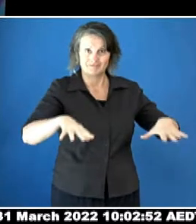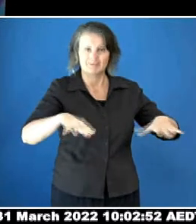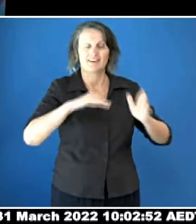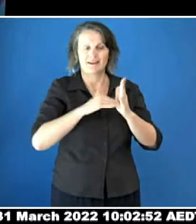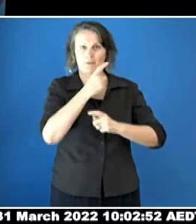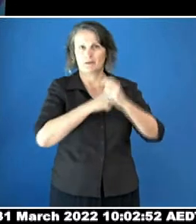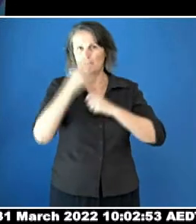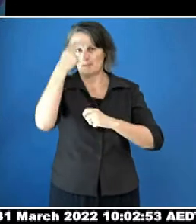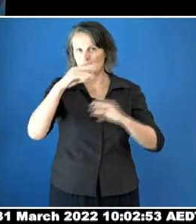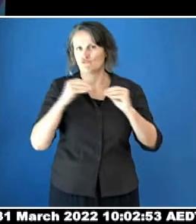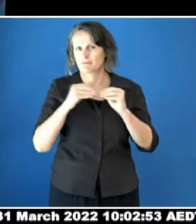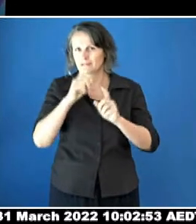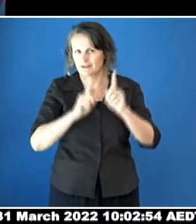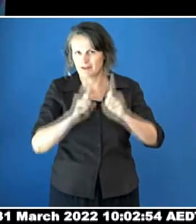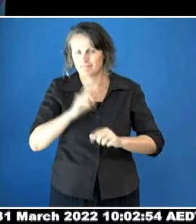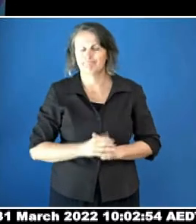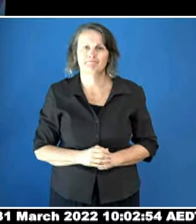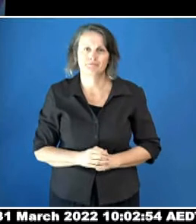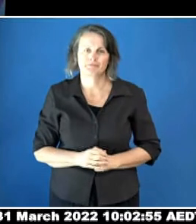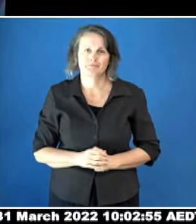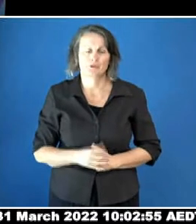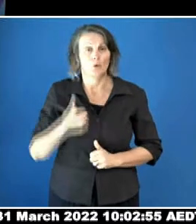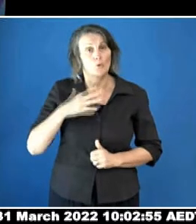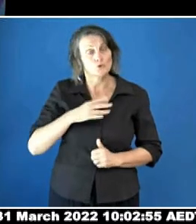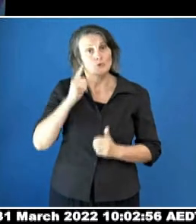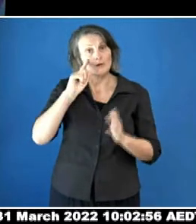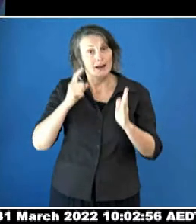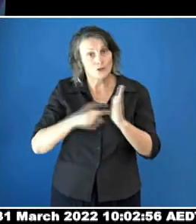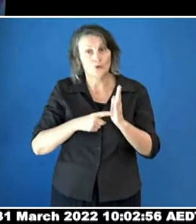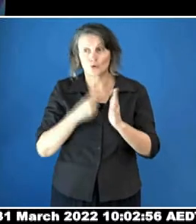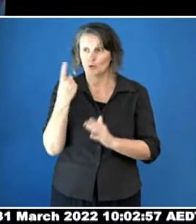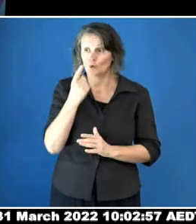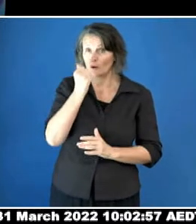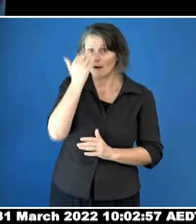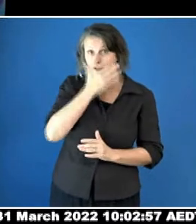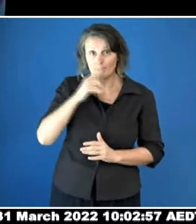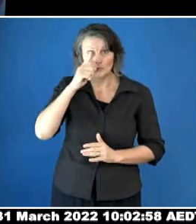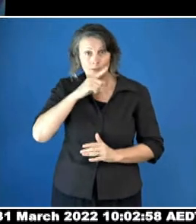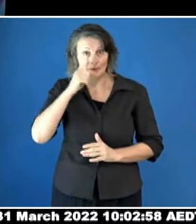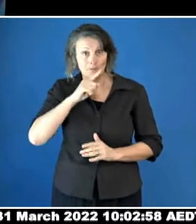We also wish to acknowledge the traditional custodians of the various lands on which you